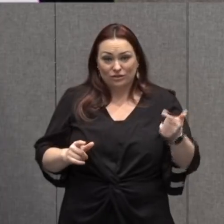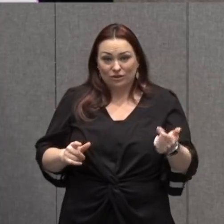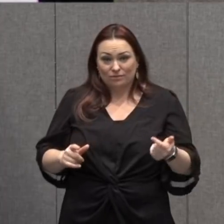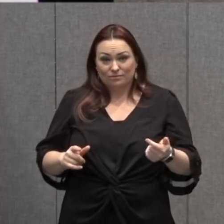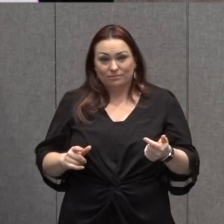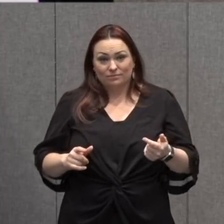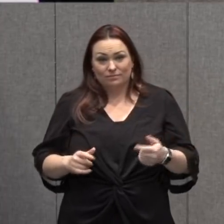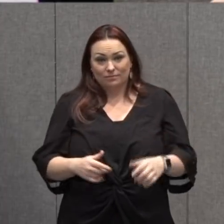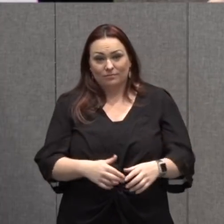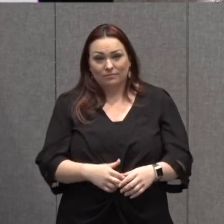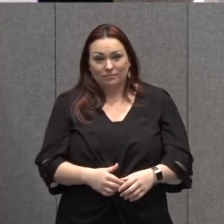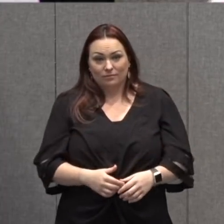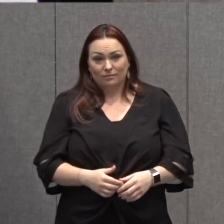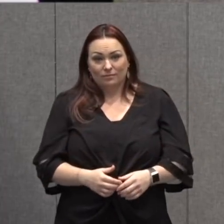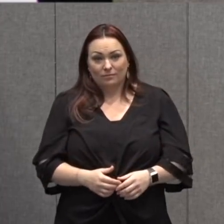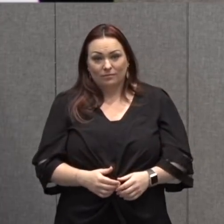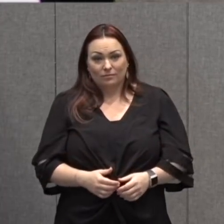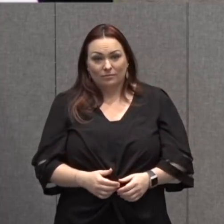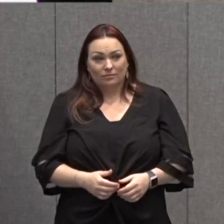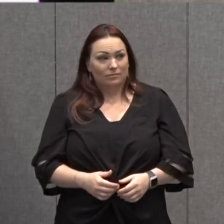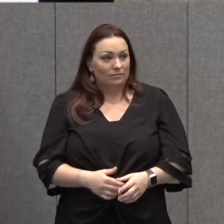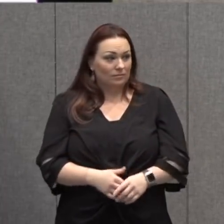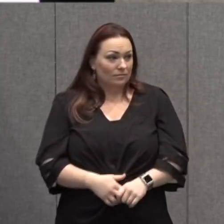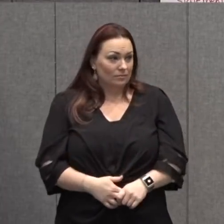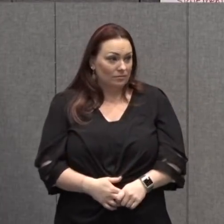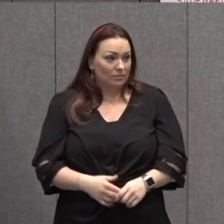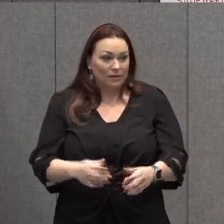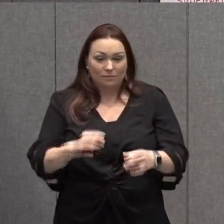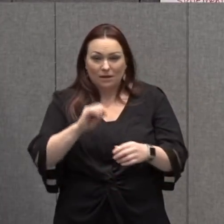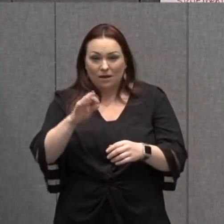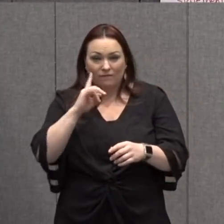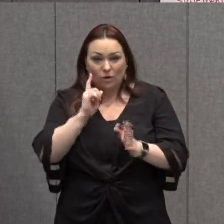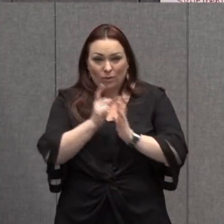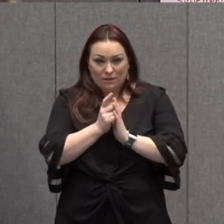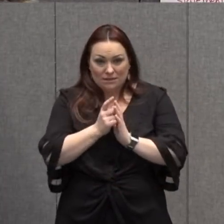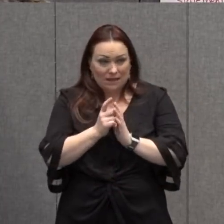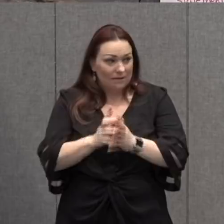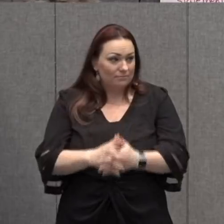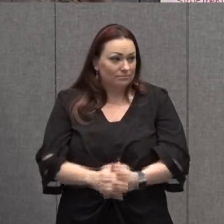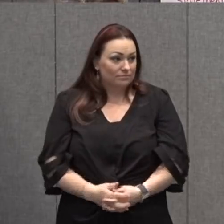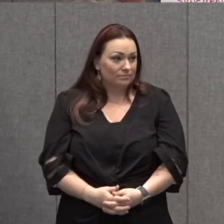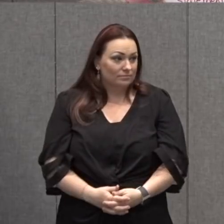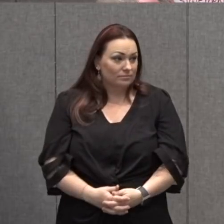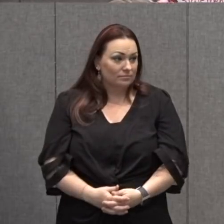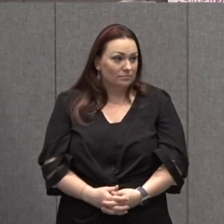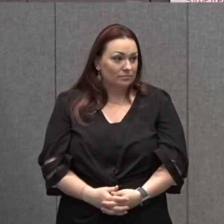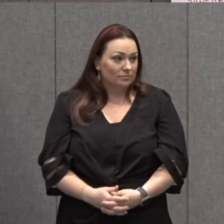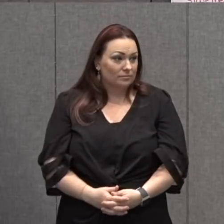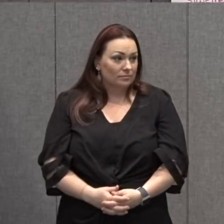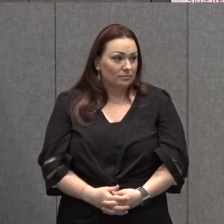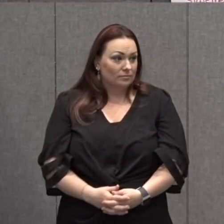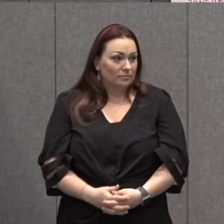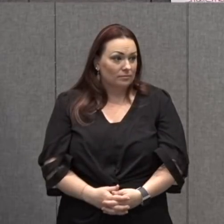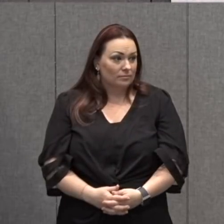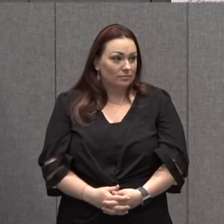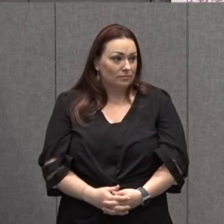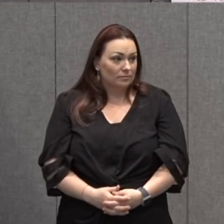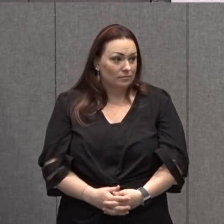Okay, so I'm gonna take this of for the second, and take that fancy one there. I'm not cheating - Oh, all right.